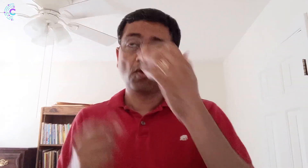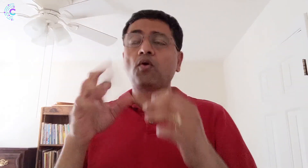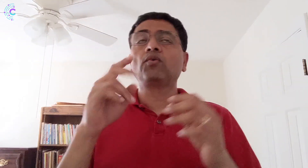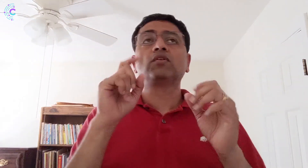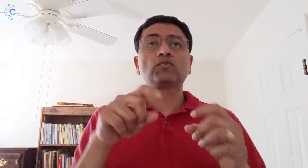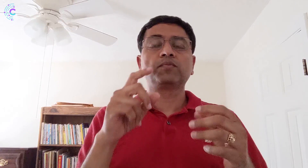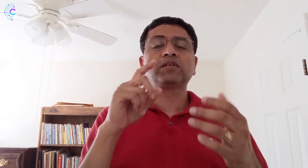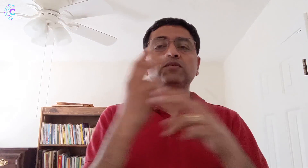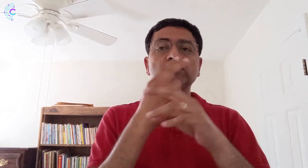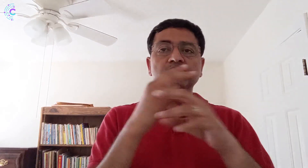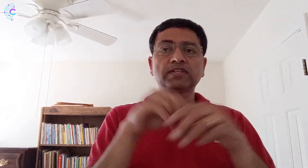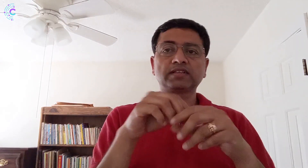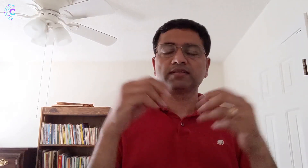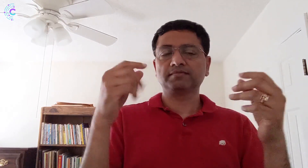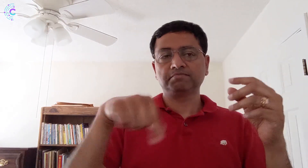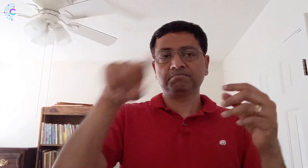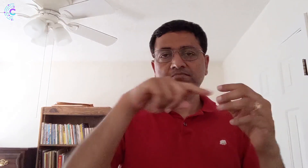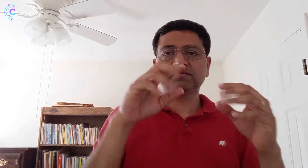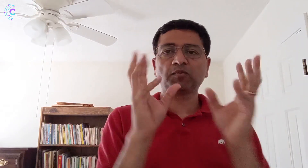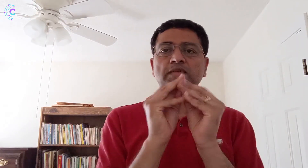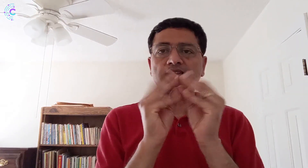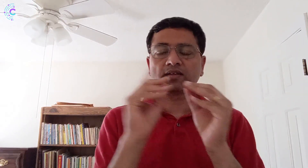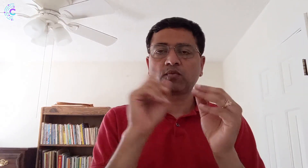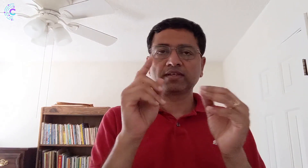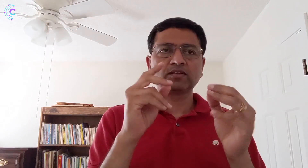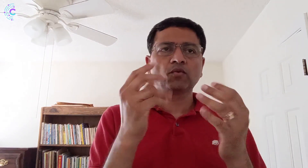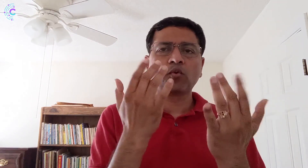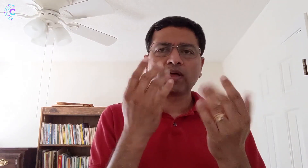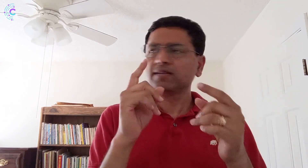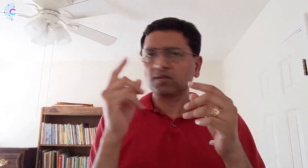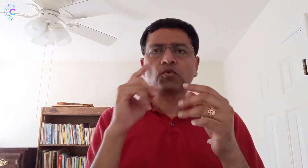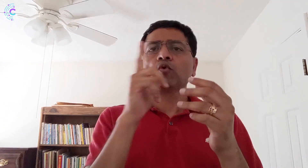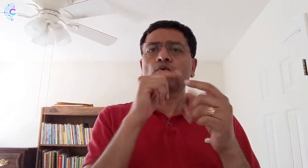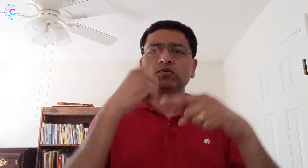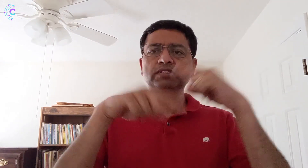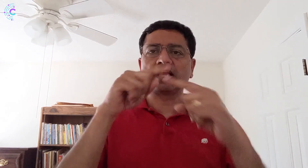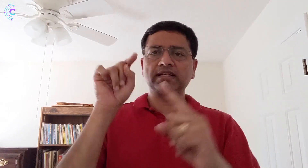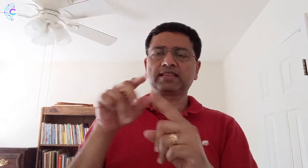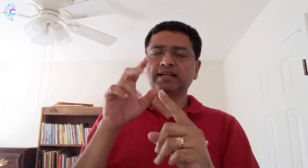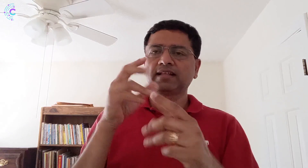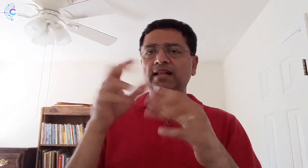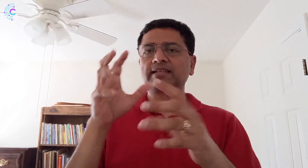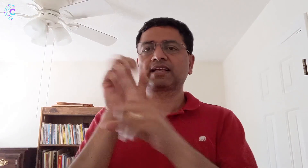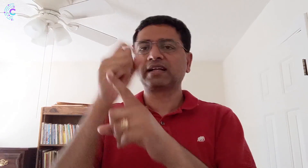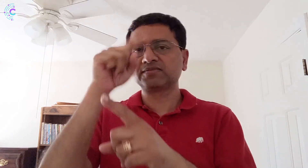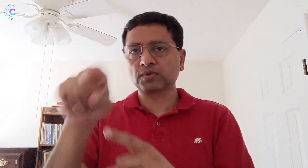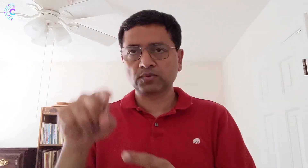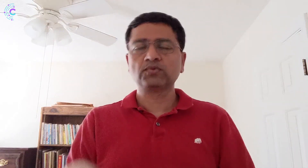Or it can be used during a meeting where it detects who is signing and identifies it for you.